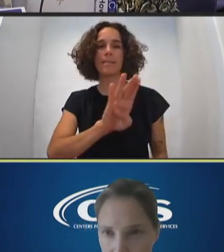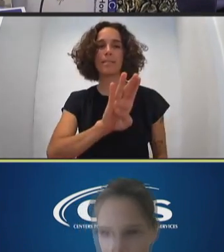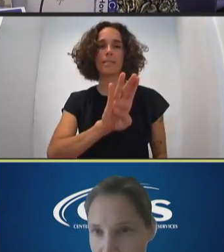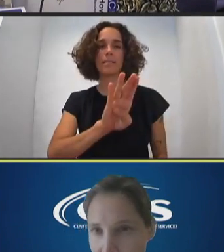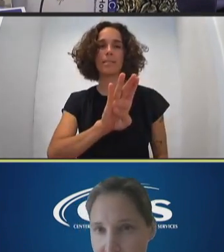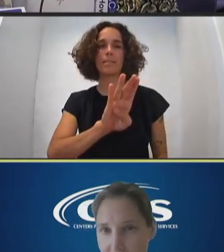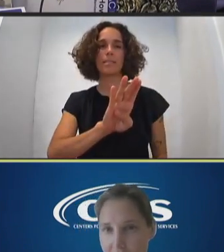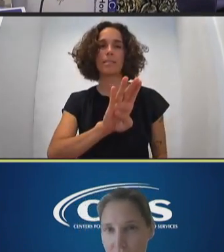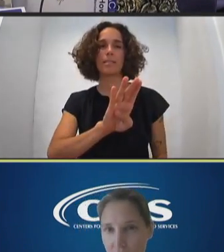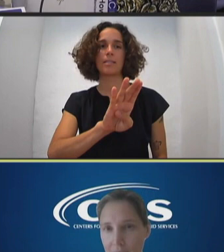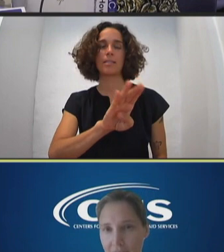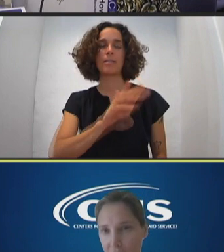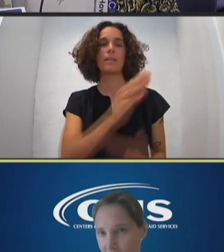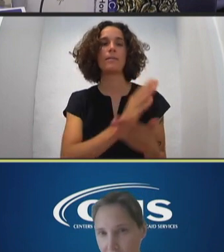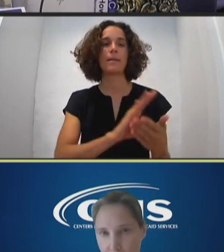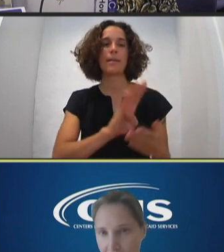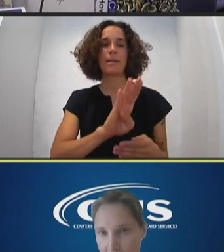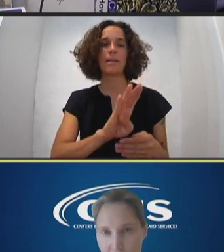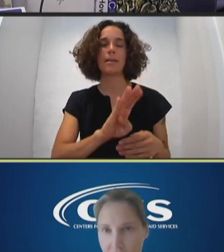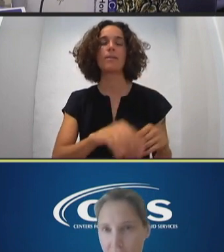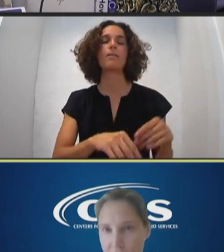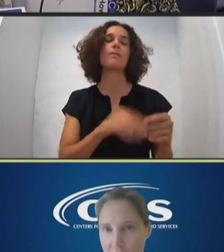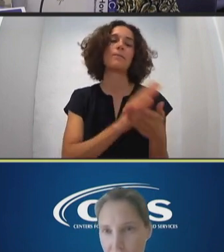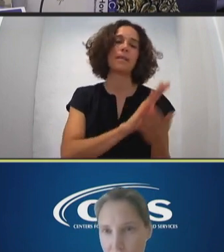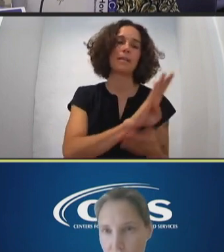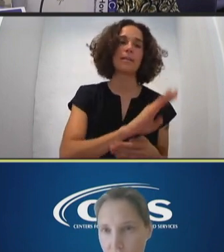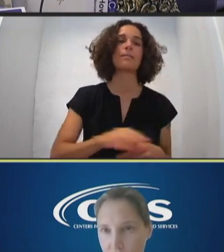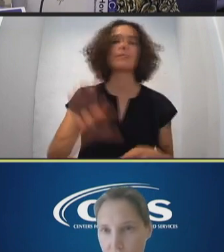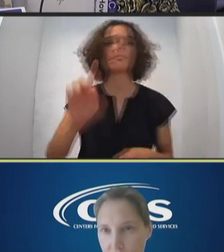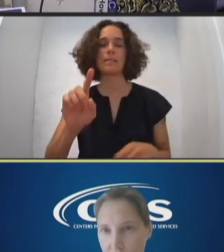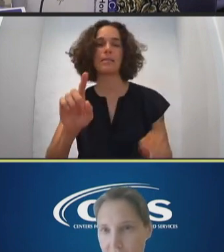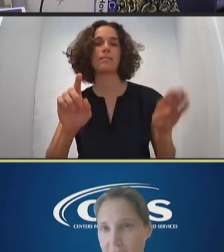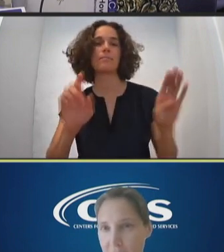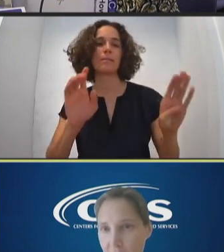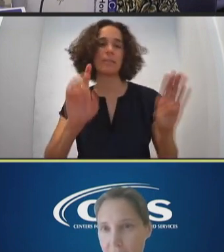under B and D. So, Medicare Advantage Plans can obviously have both B and D.